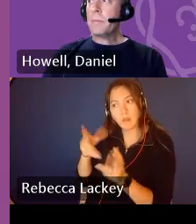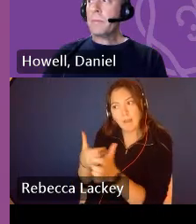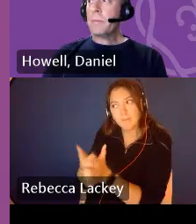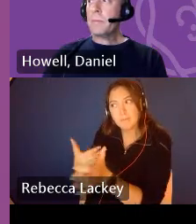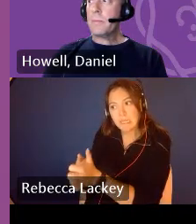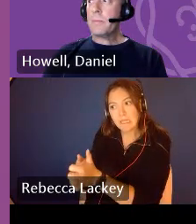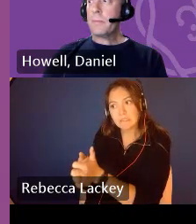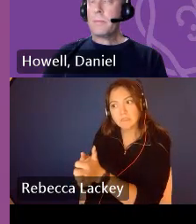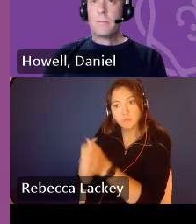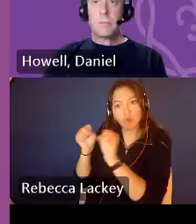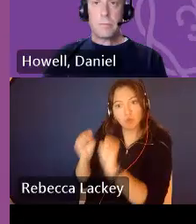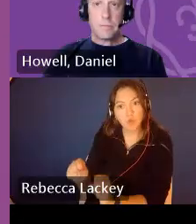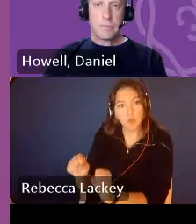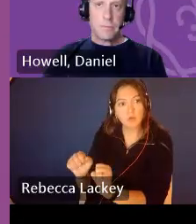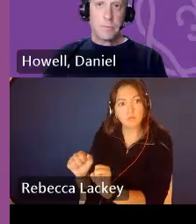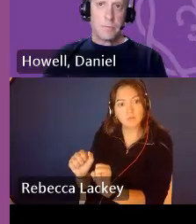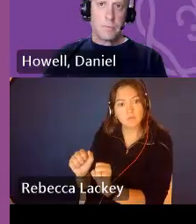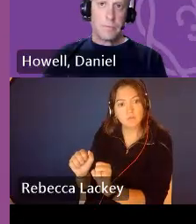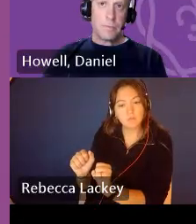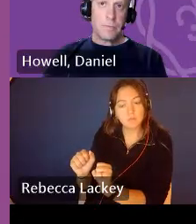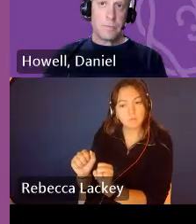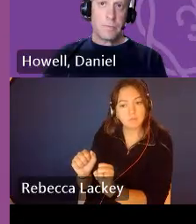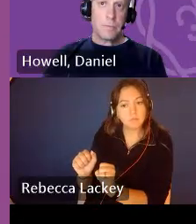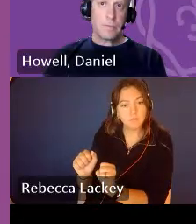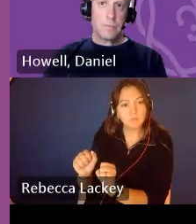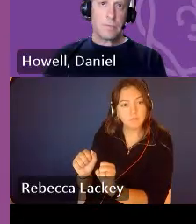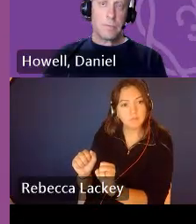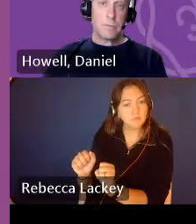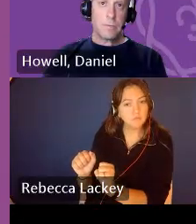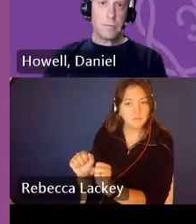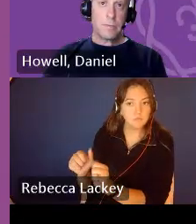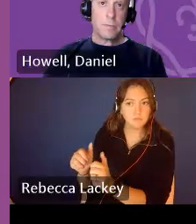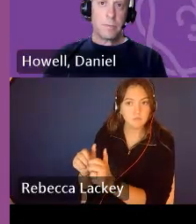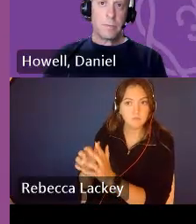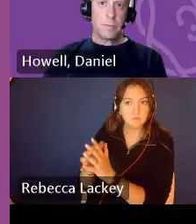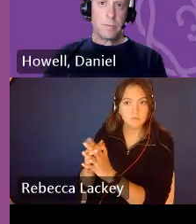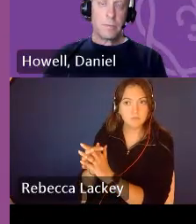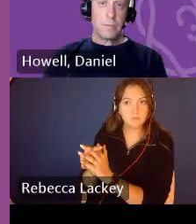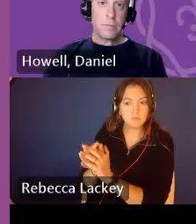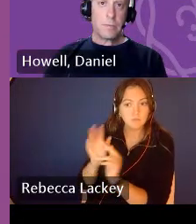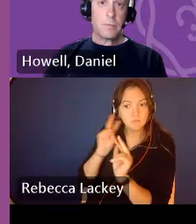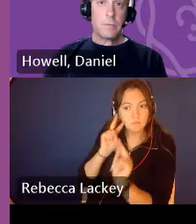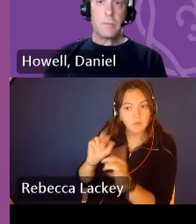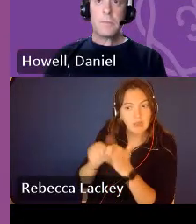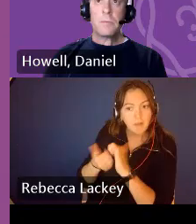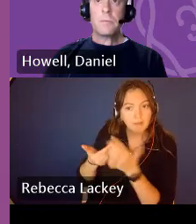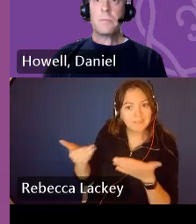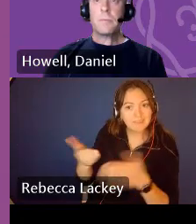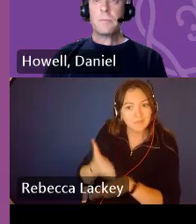could be helpful to you as you as you want to watch uh how these things progress how this